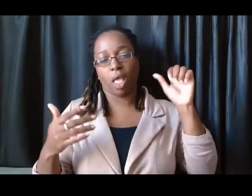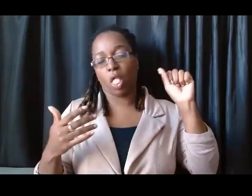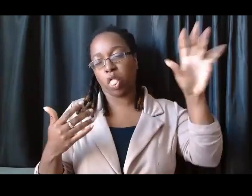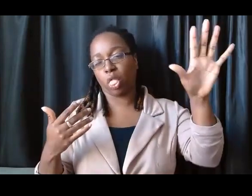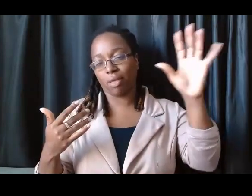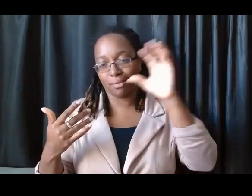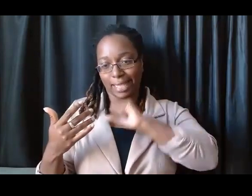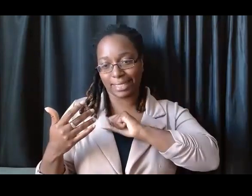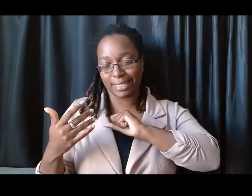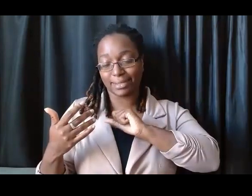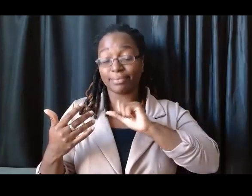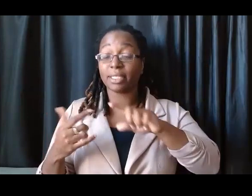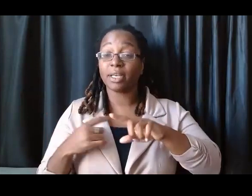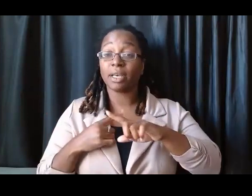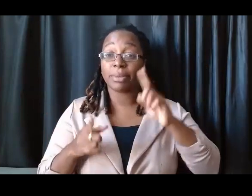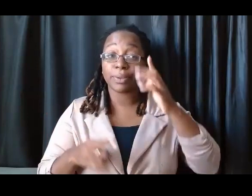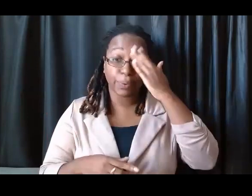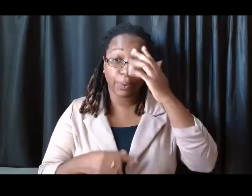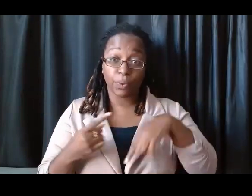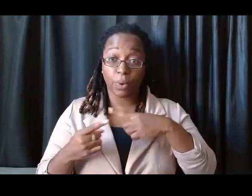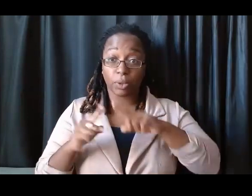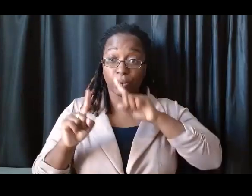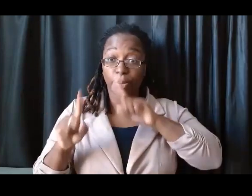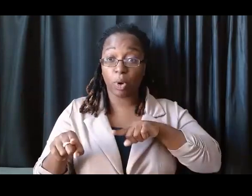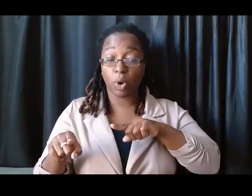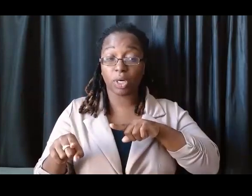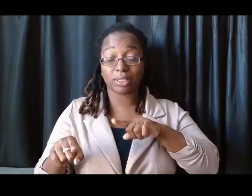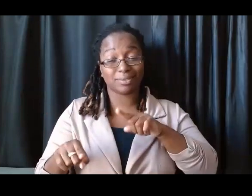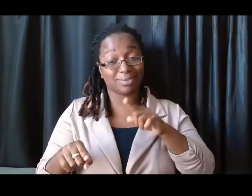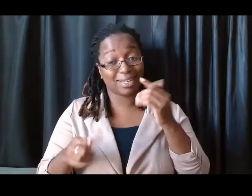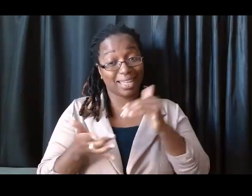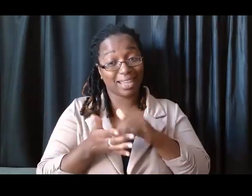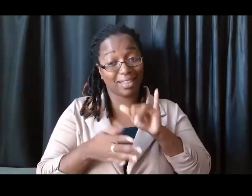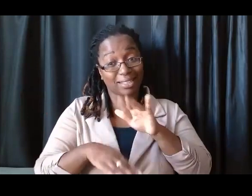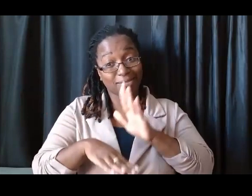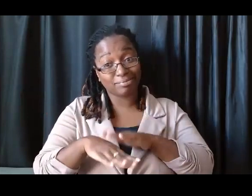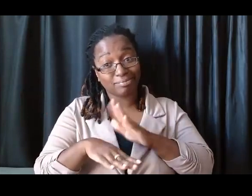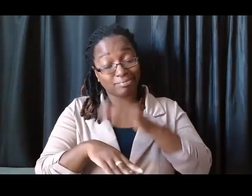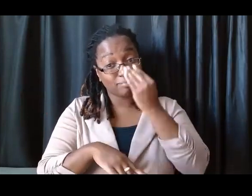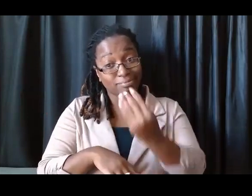And so I want you to know that when you do report, really this is a heads up. That when you do report to social security